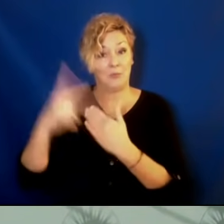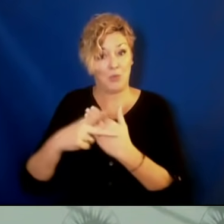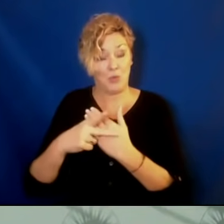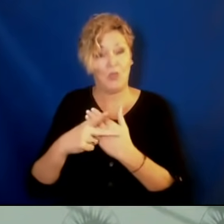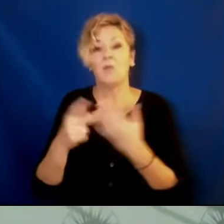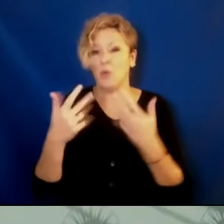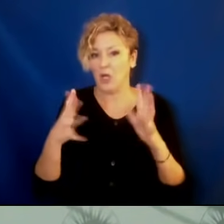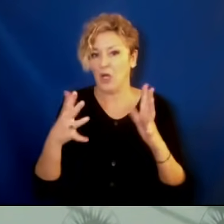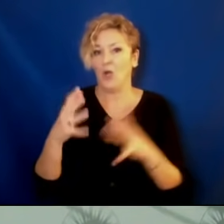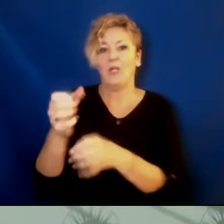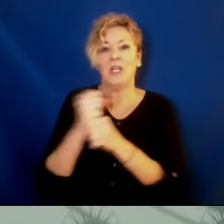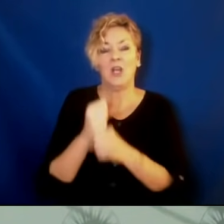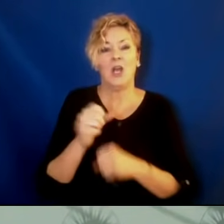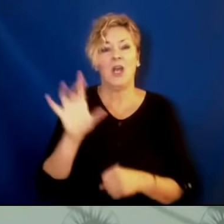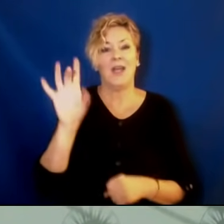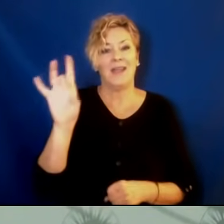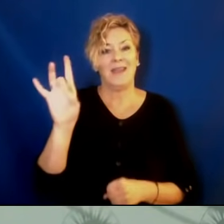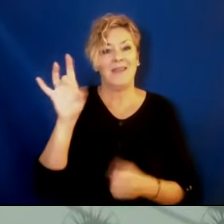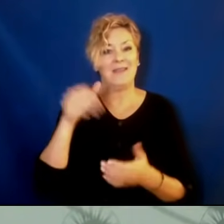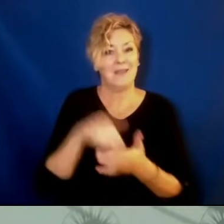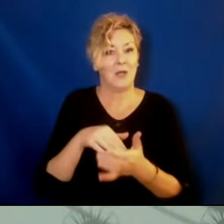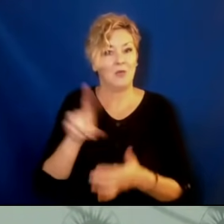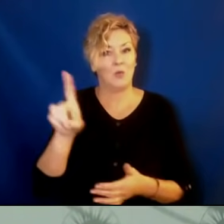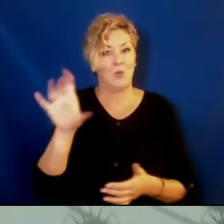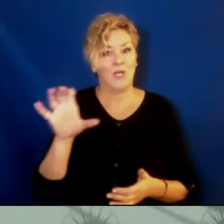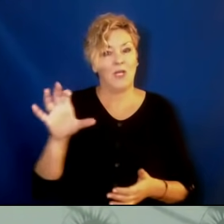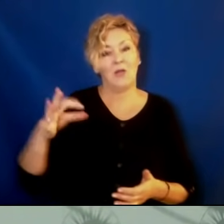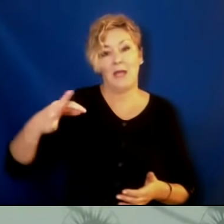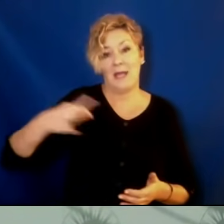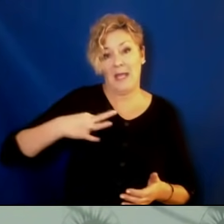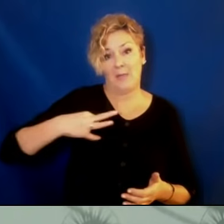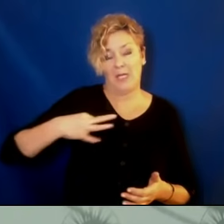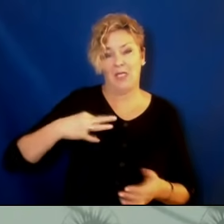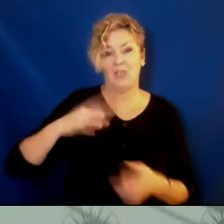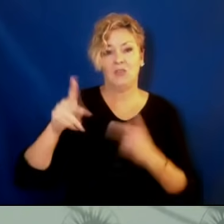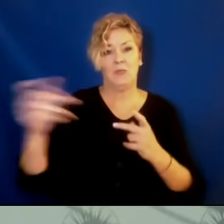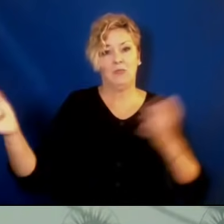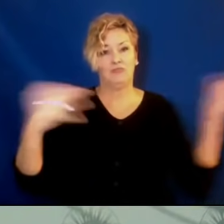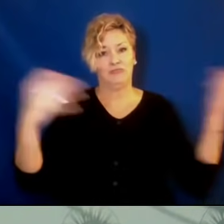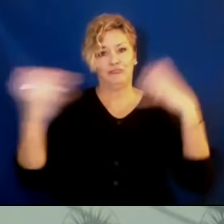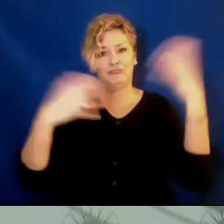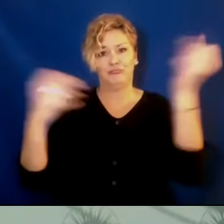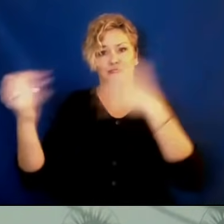This is part of the effort that is being put in place to support the